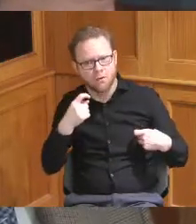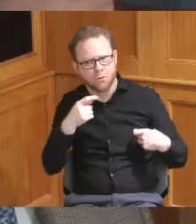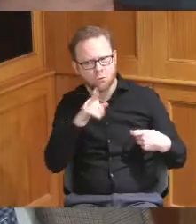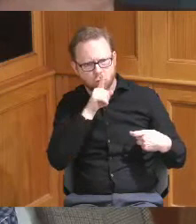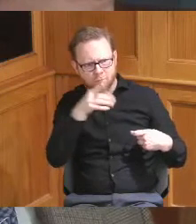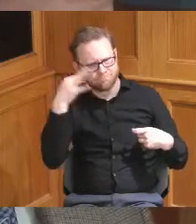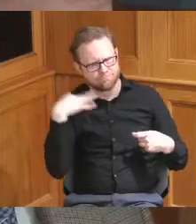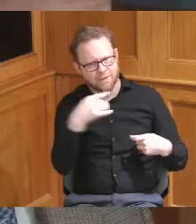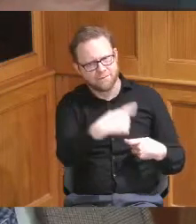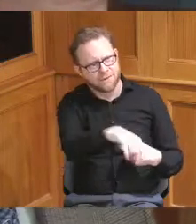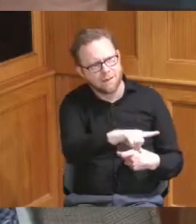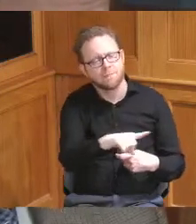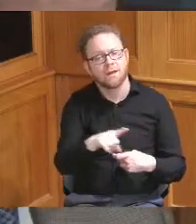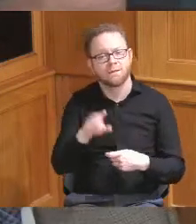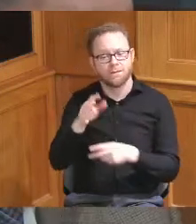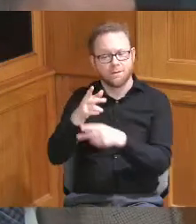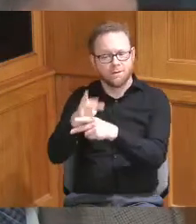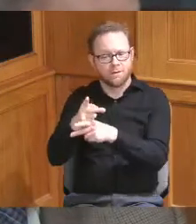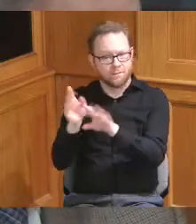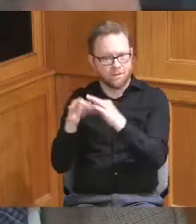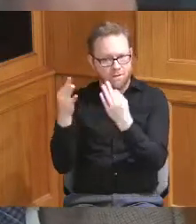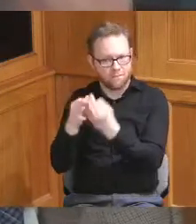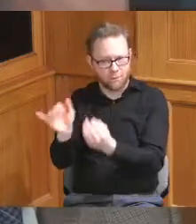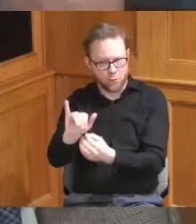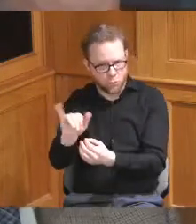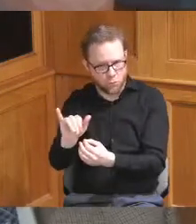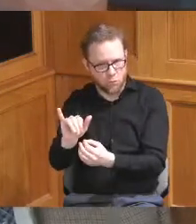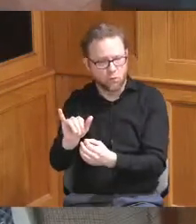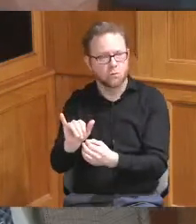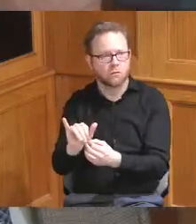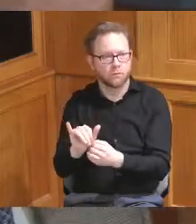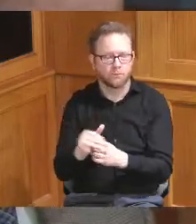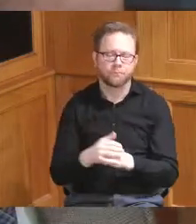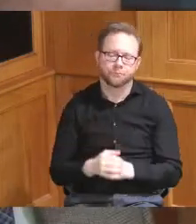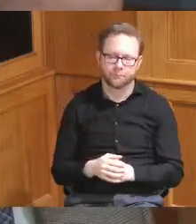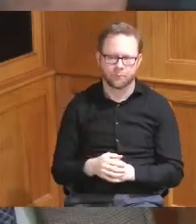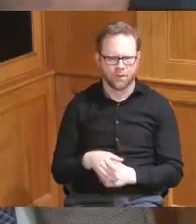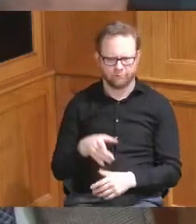for the families that are caring for them so and you are a better position than anybody through the